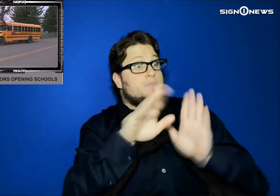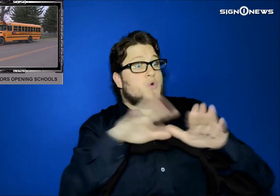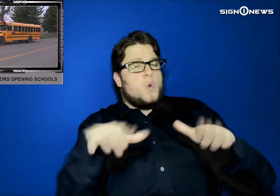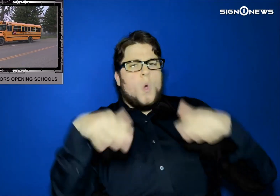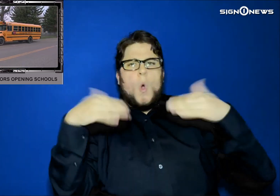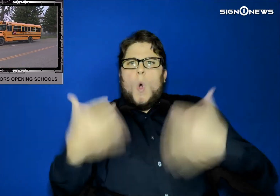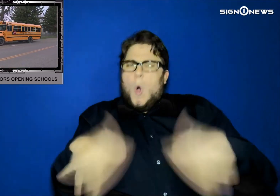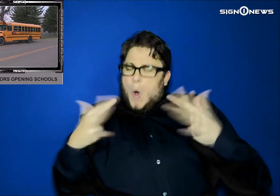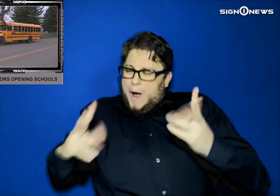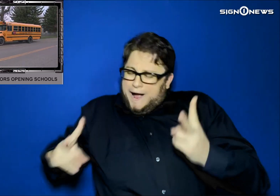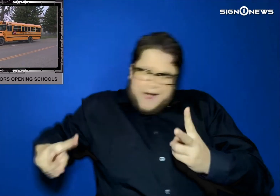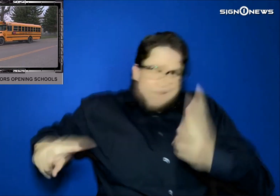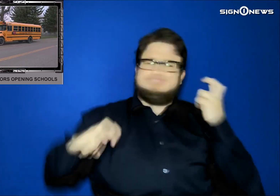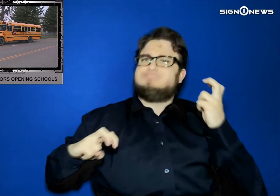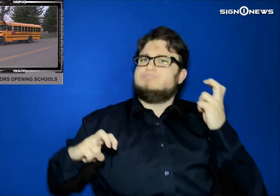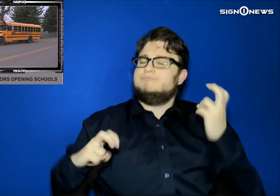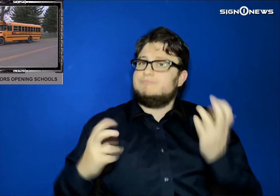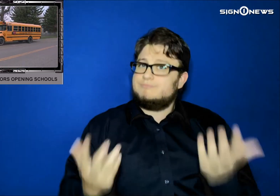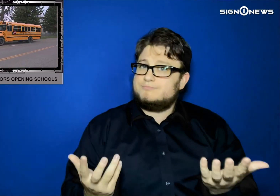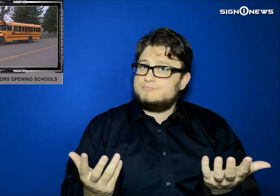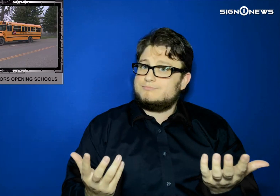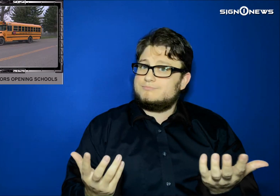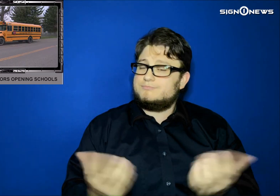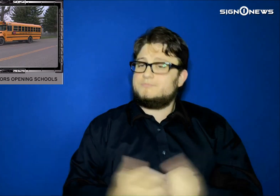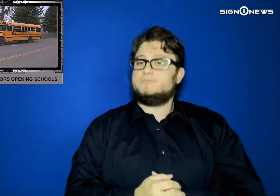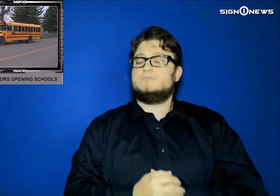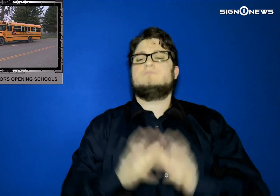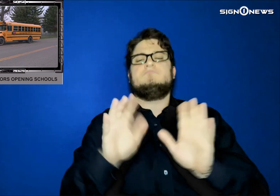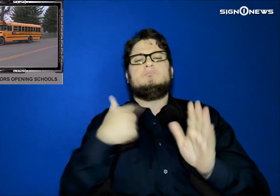of them can still become dangerously ill.